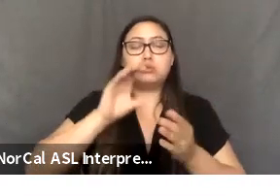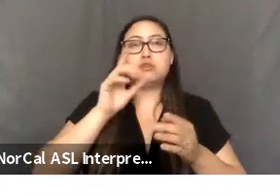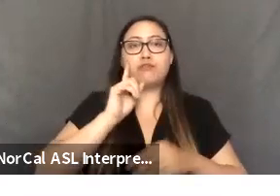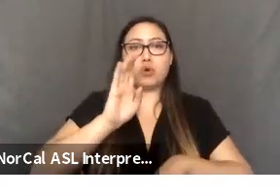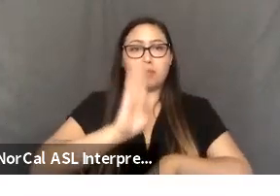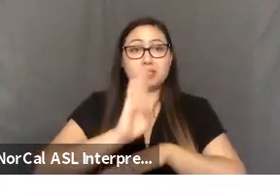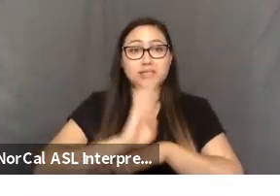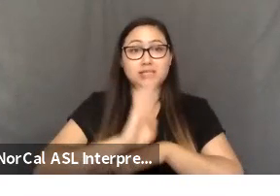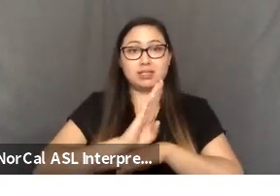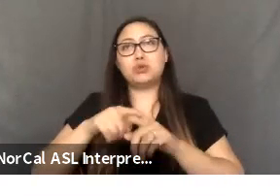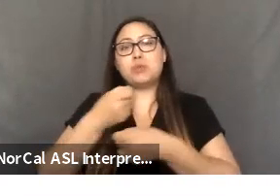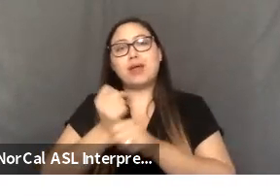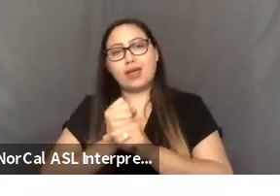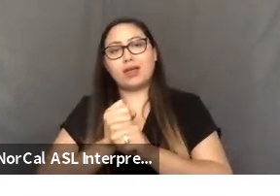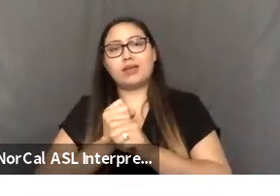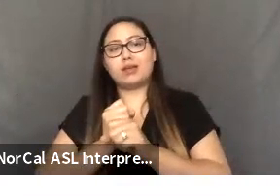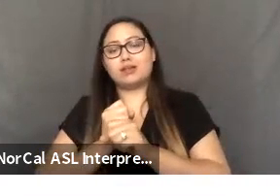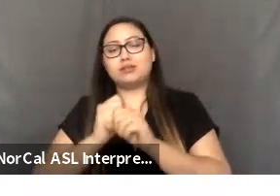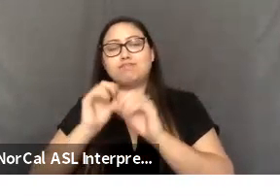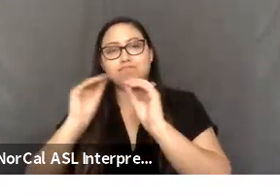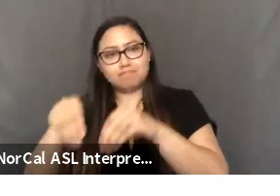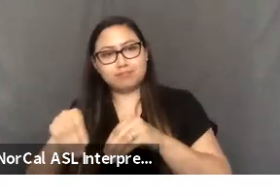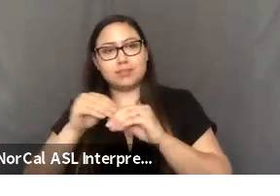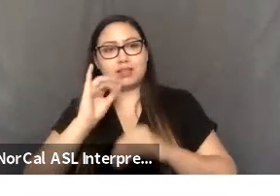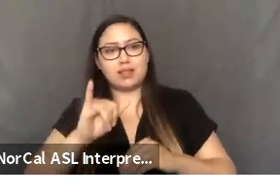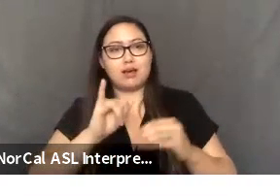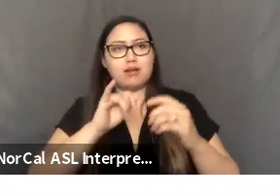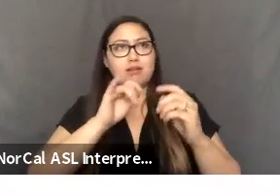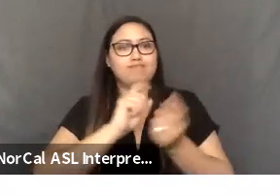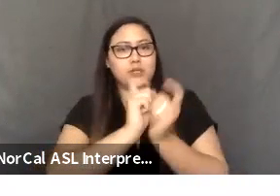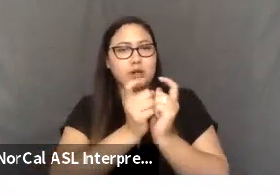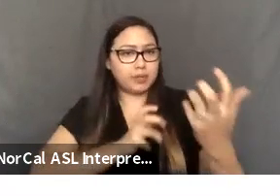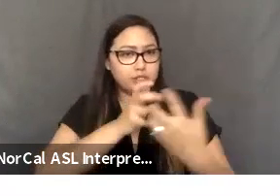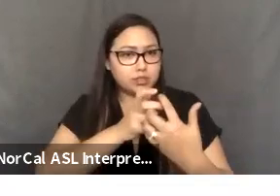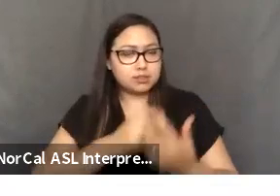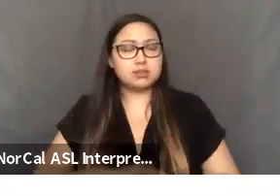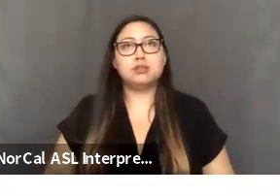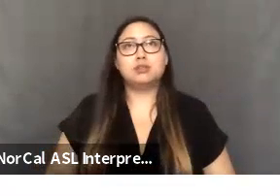And so the more that we can those of us who aren't necessarily, again, in that day and that day out